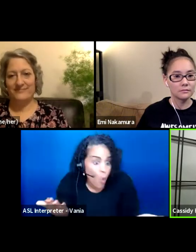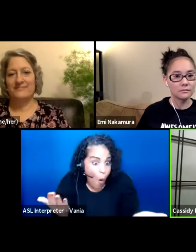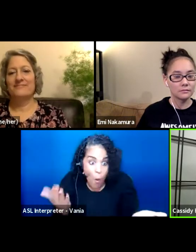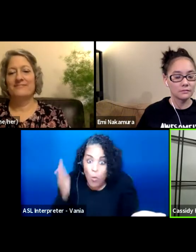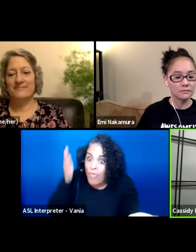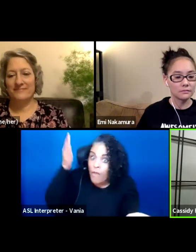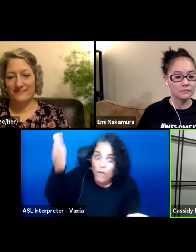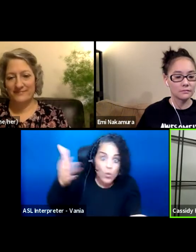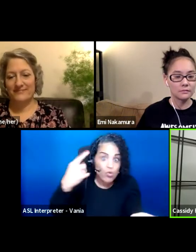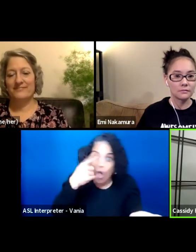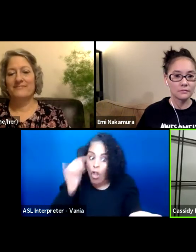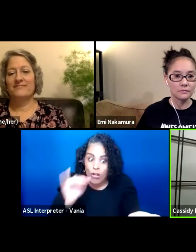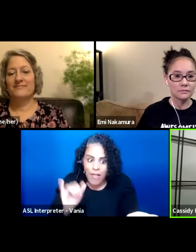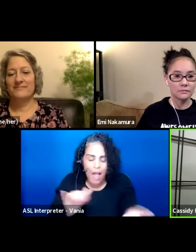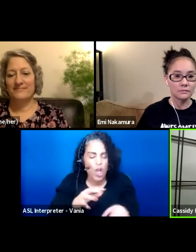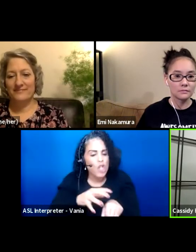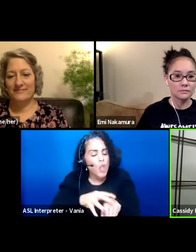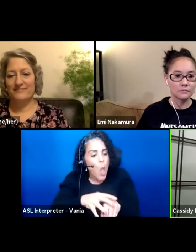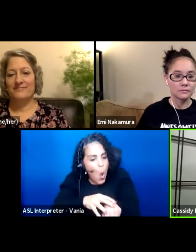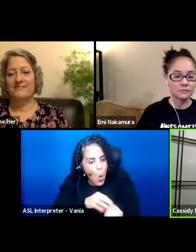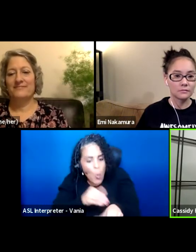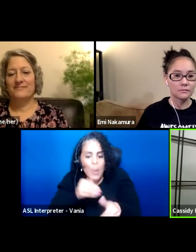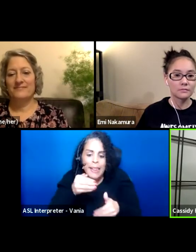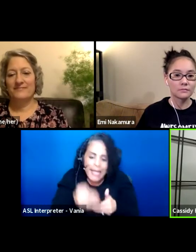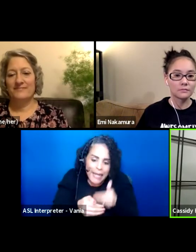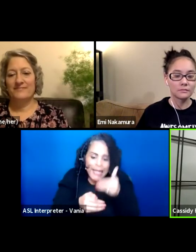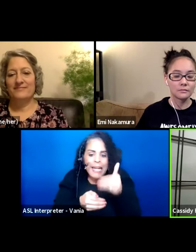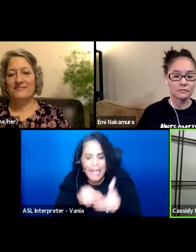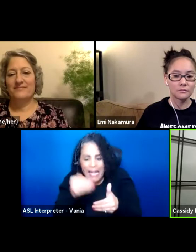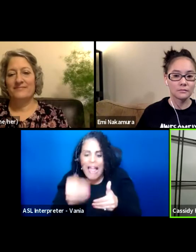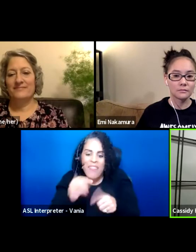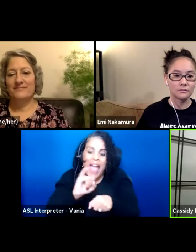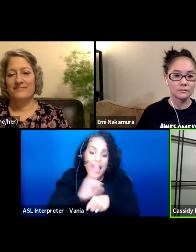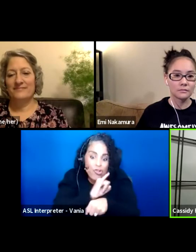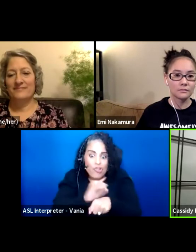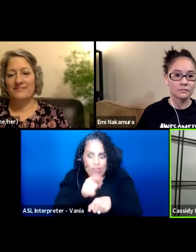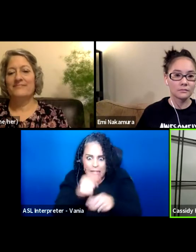and I think slowly but surely, the industry's figuring this out.